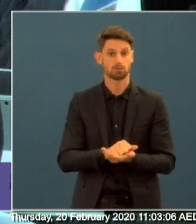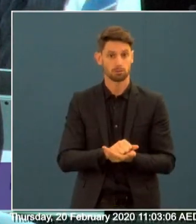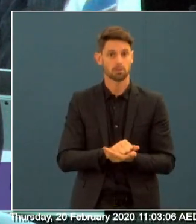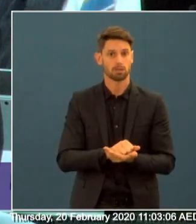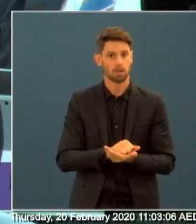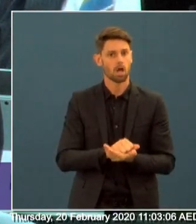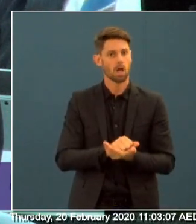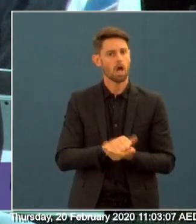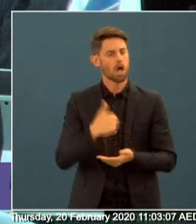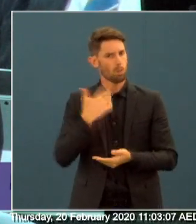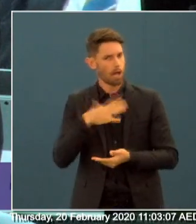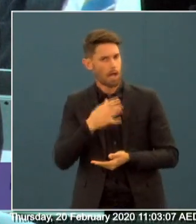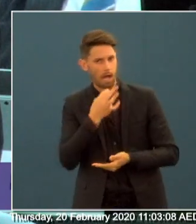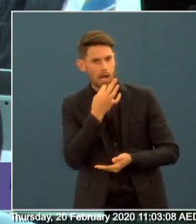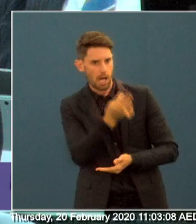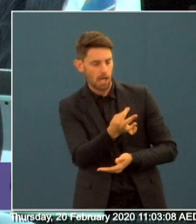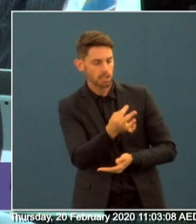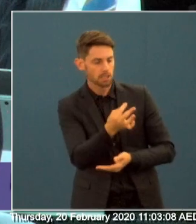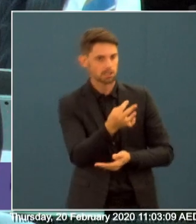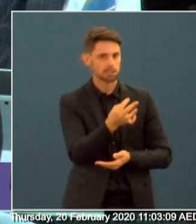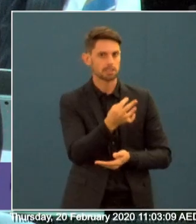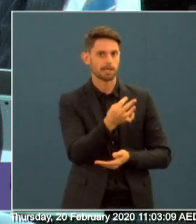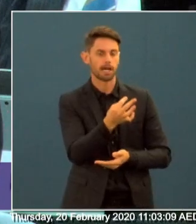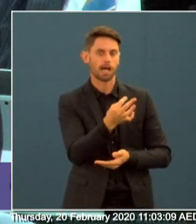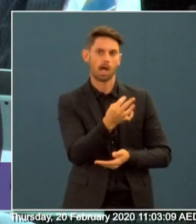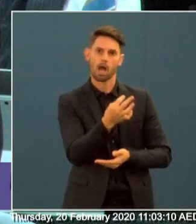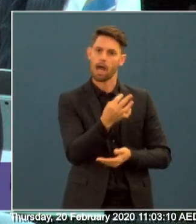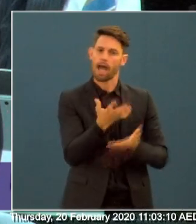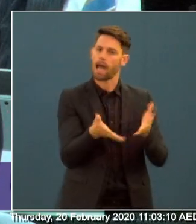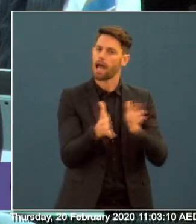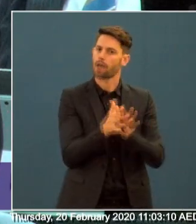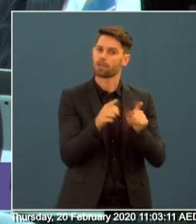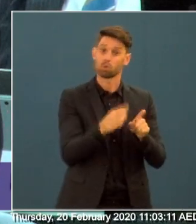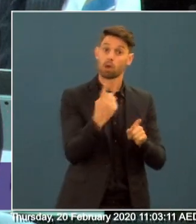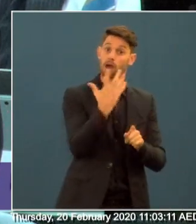What is the way in which both autism and intellectual disability